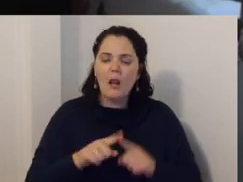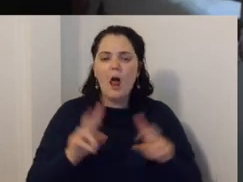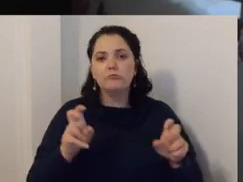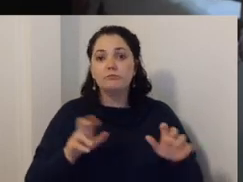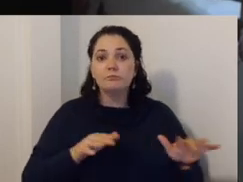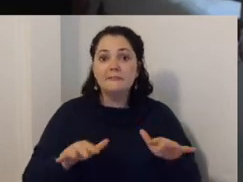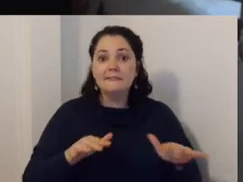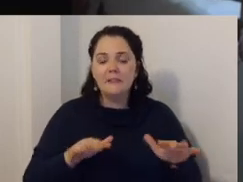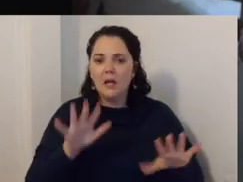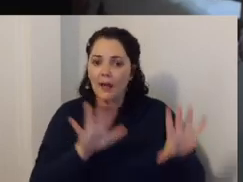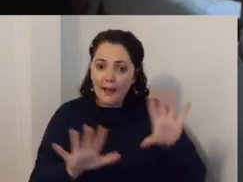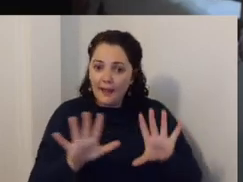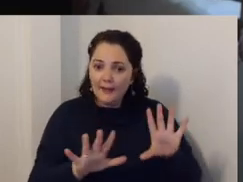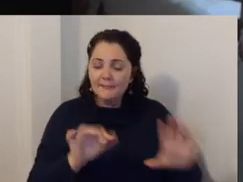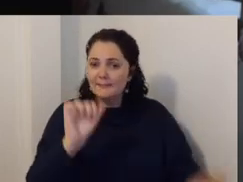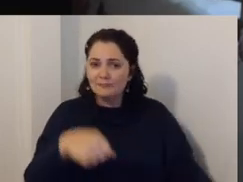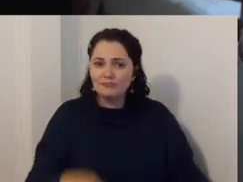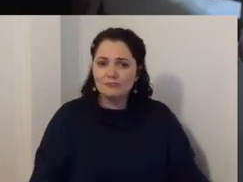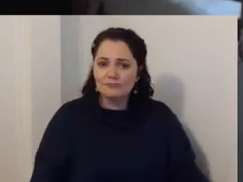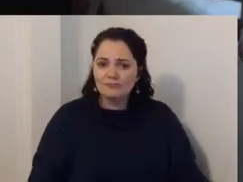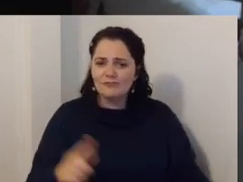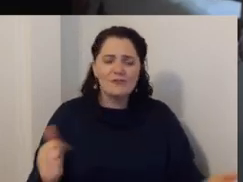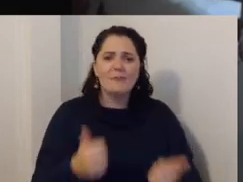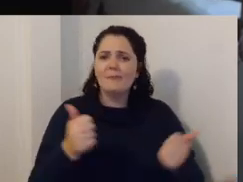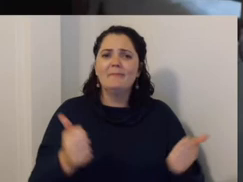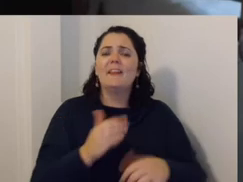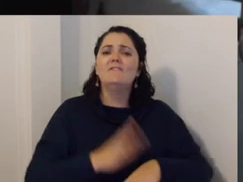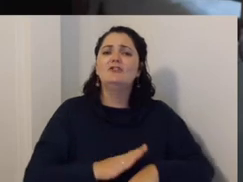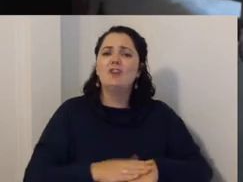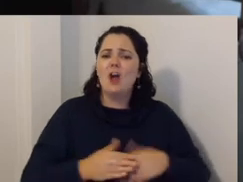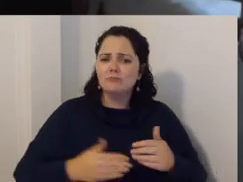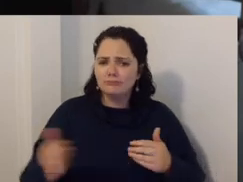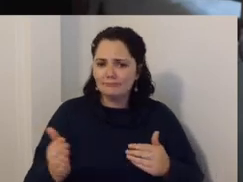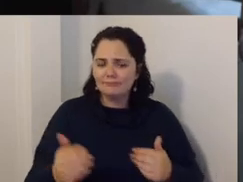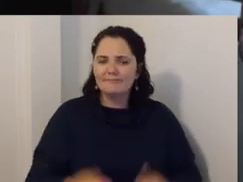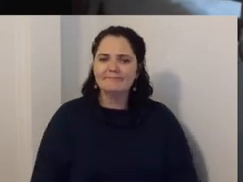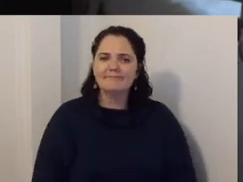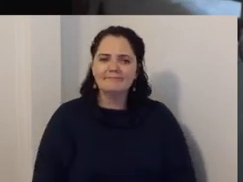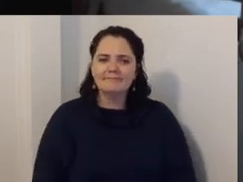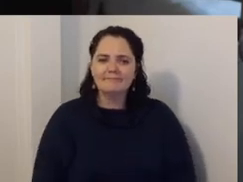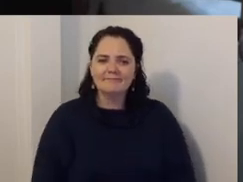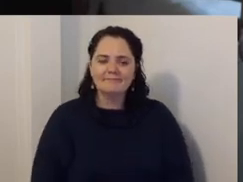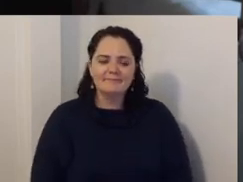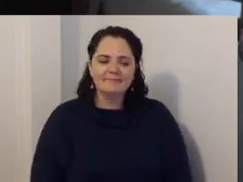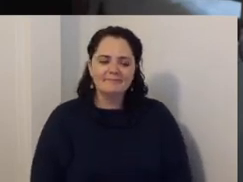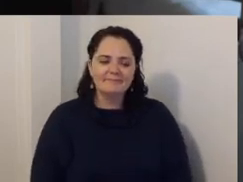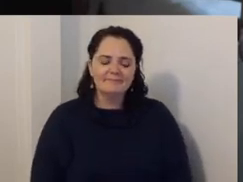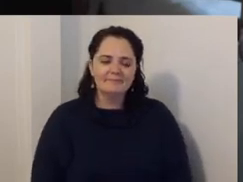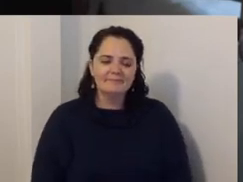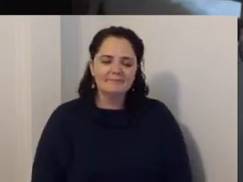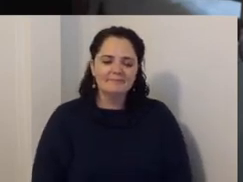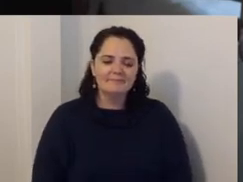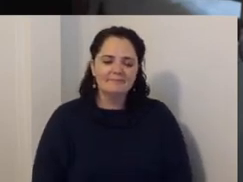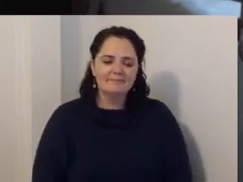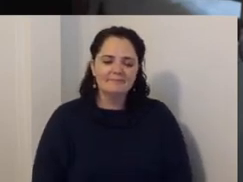you got your whole lives to type, let's get some drawing done